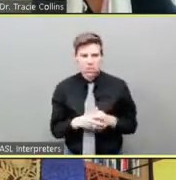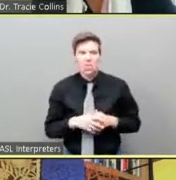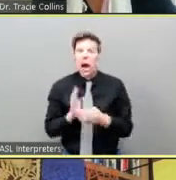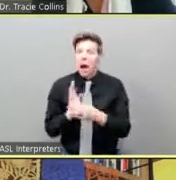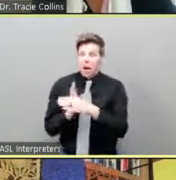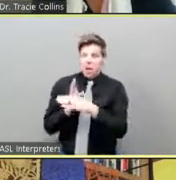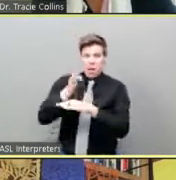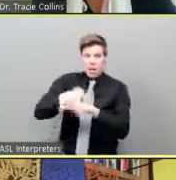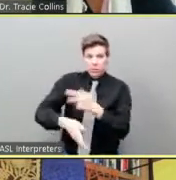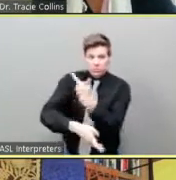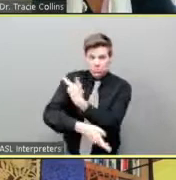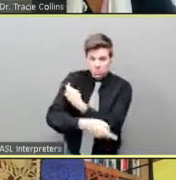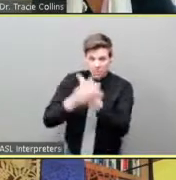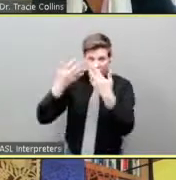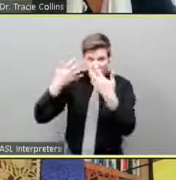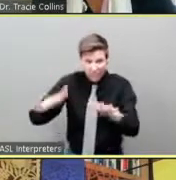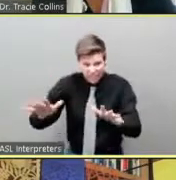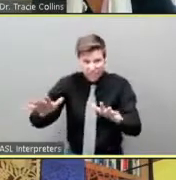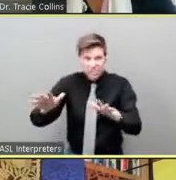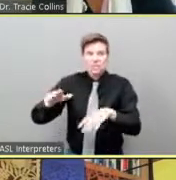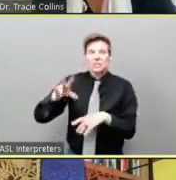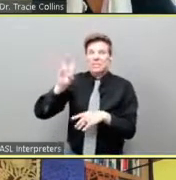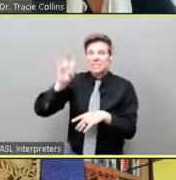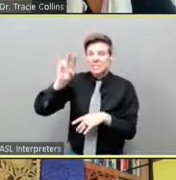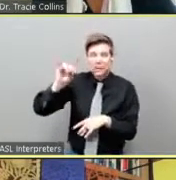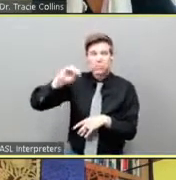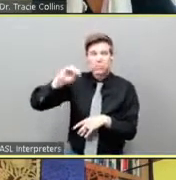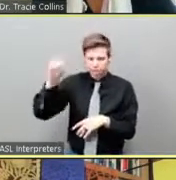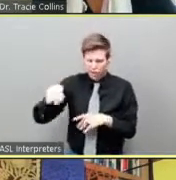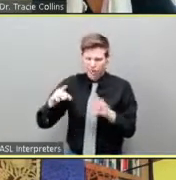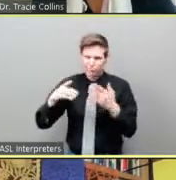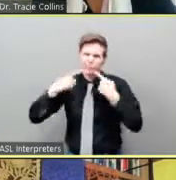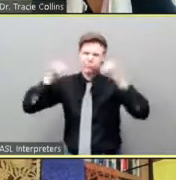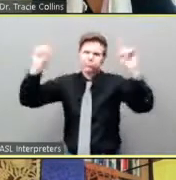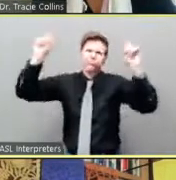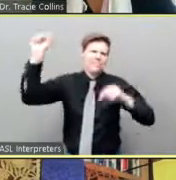And after the second dose seven days later, You know I've talked to people